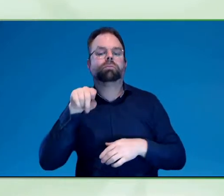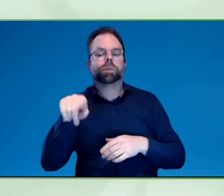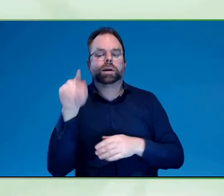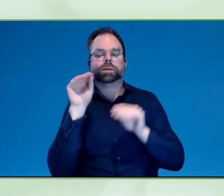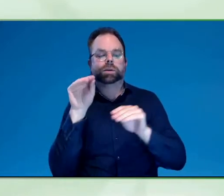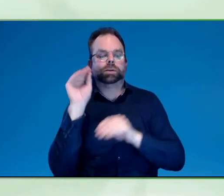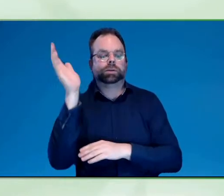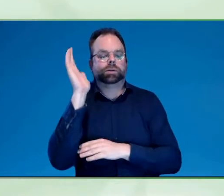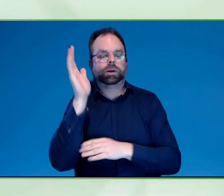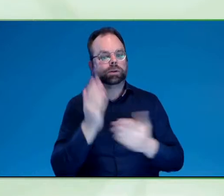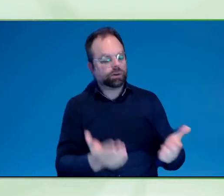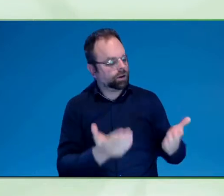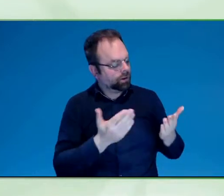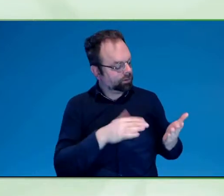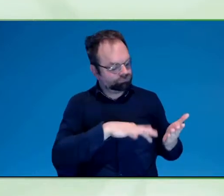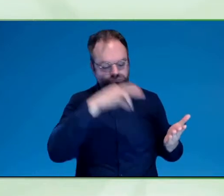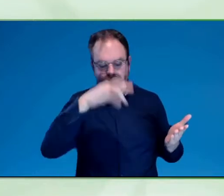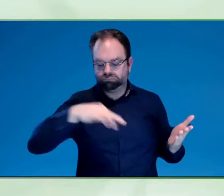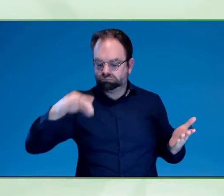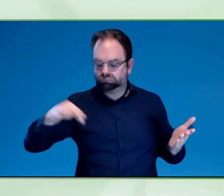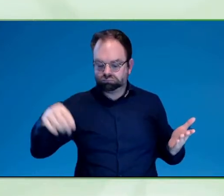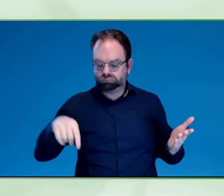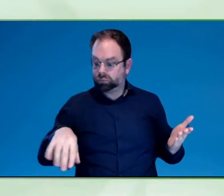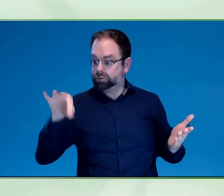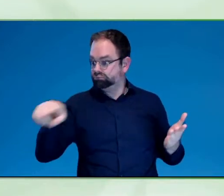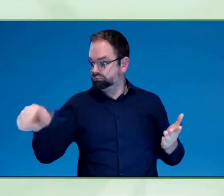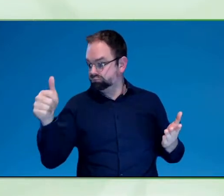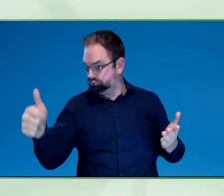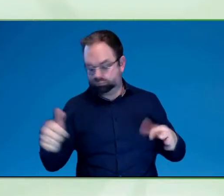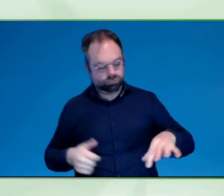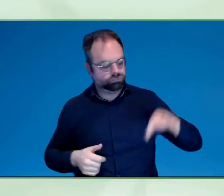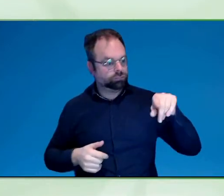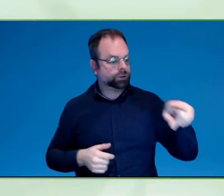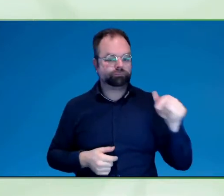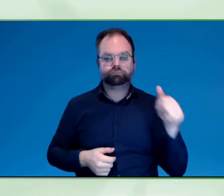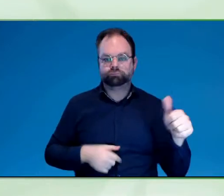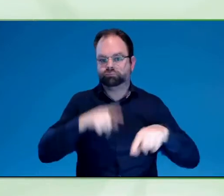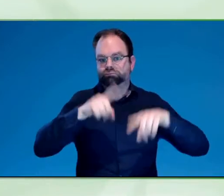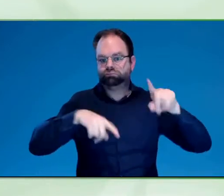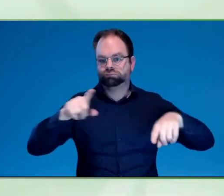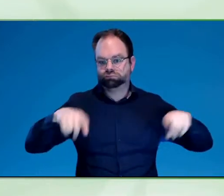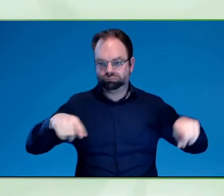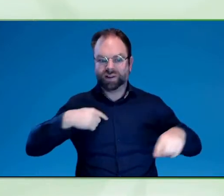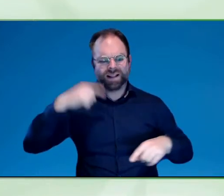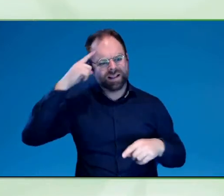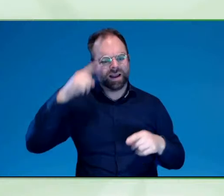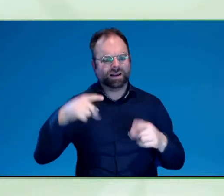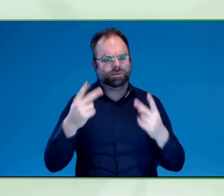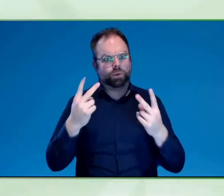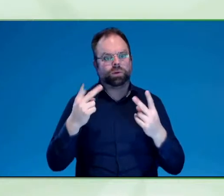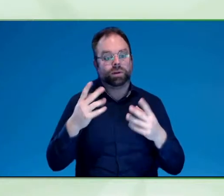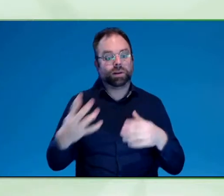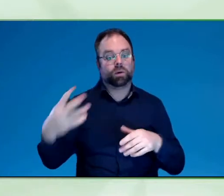You mentioned at some point now, you mentioned Washington DC and Nairobi